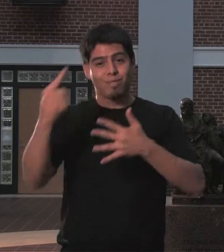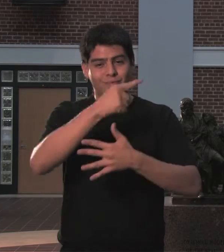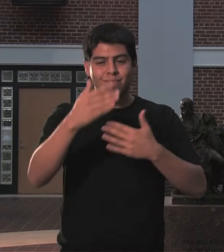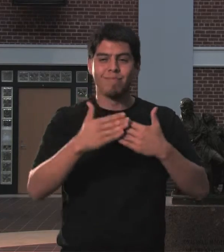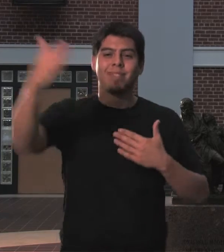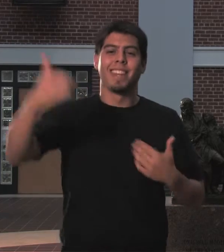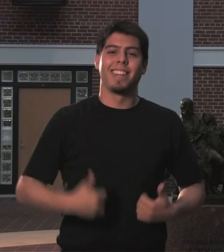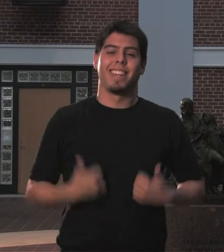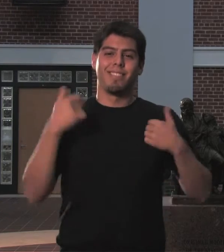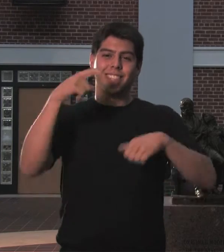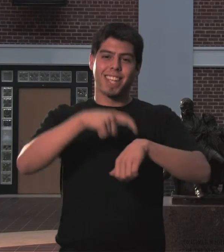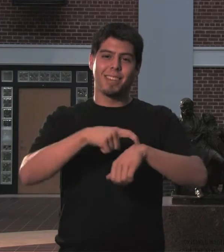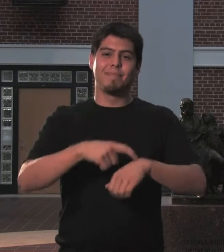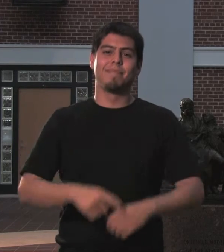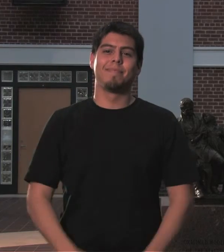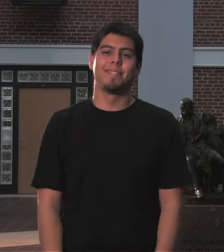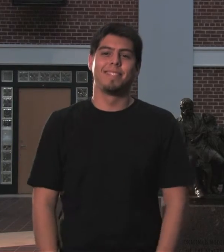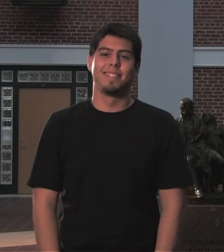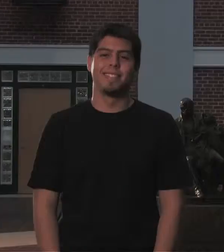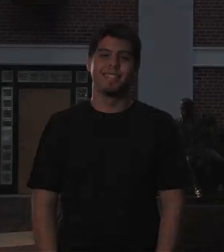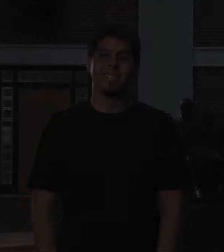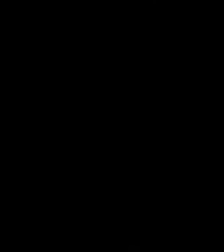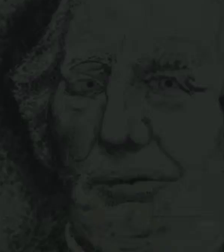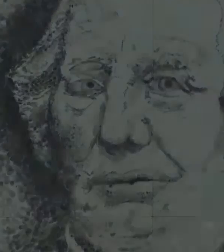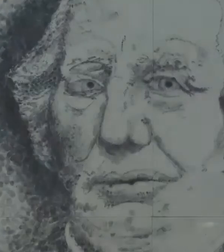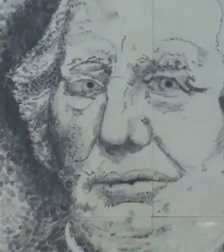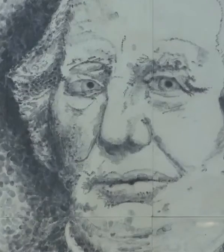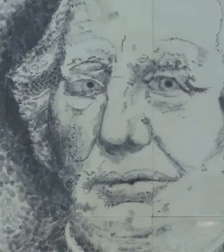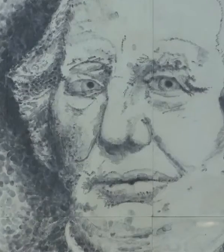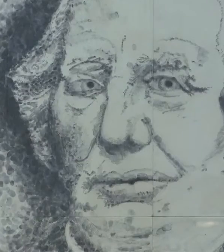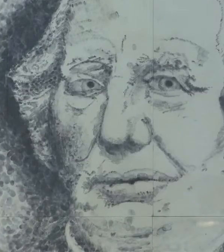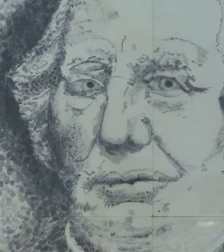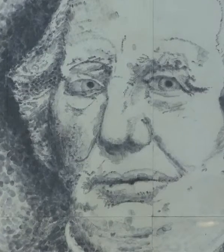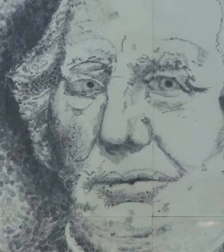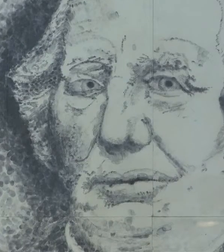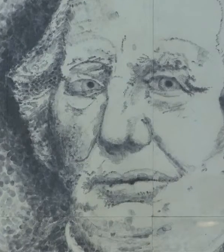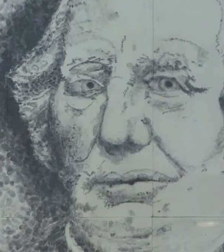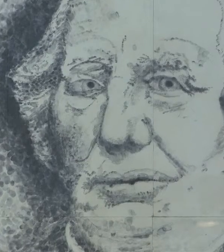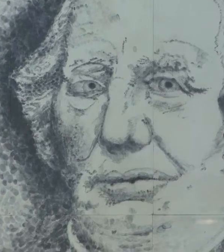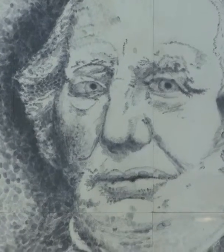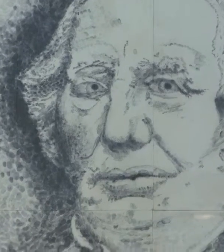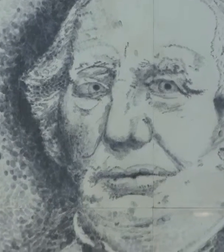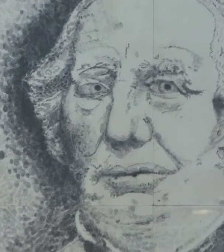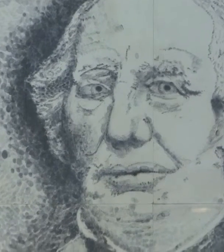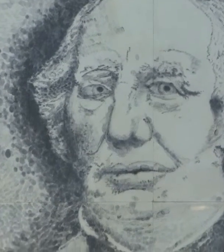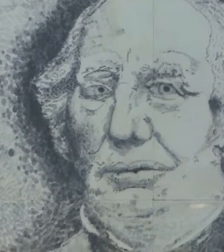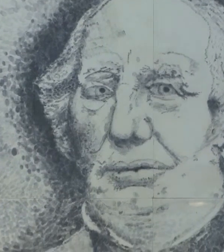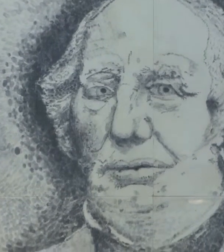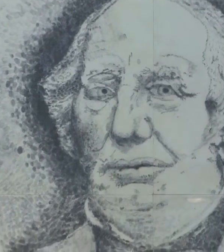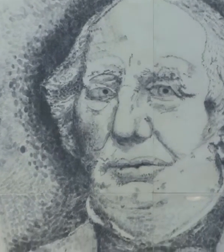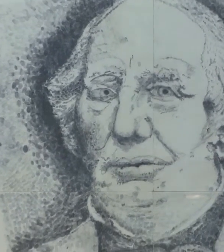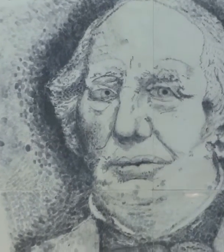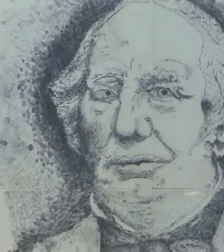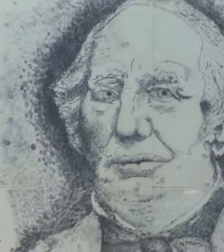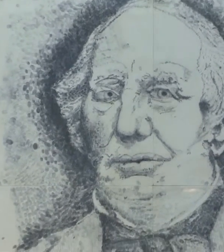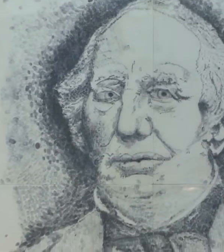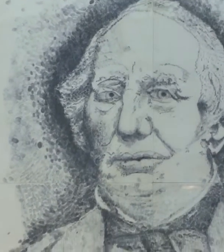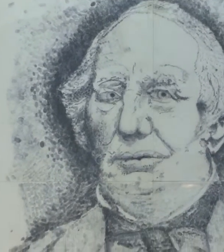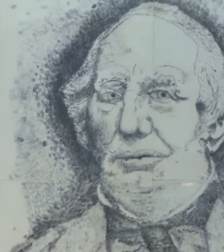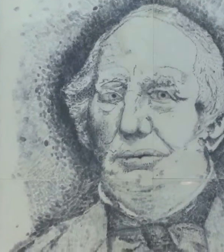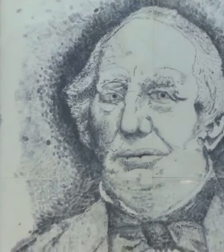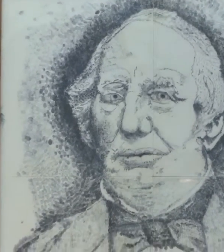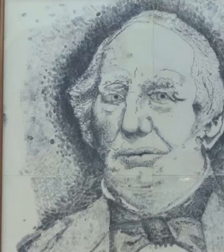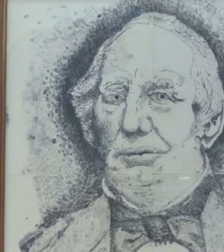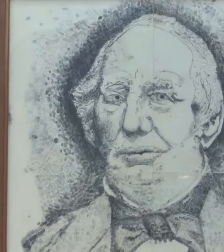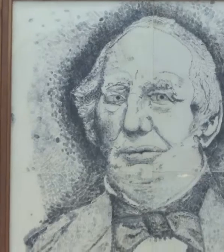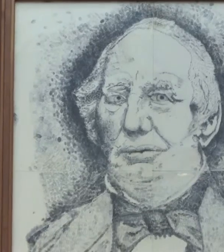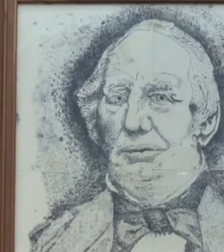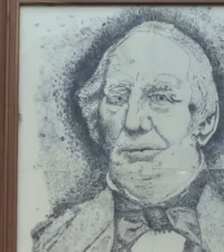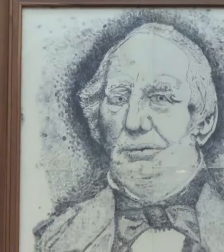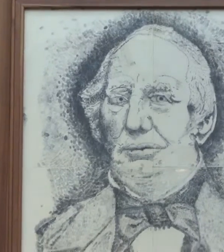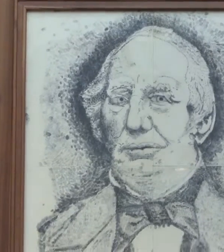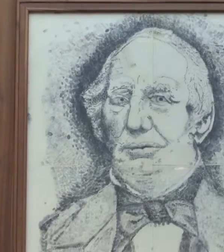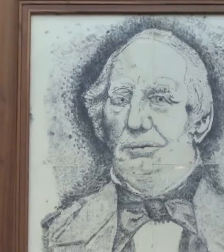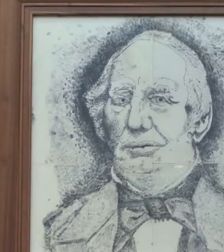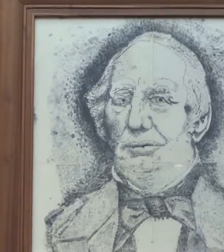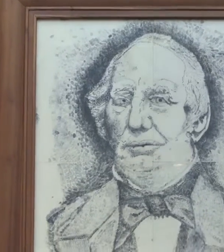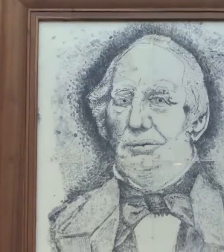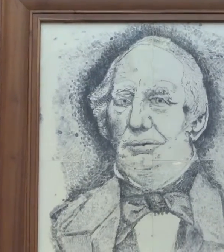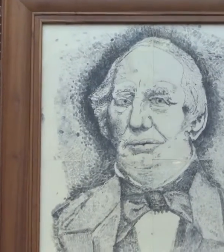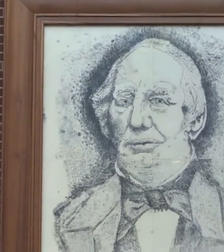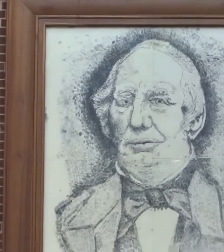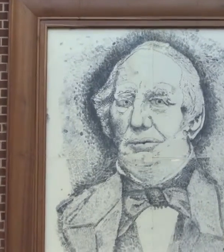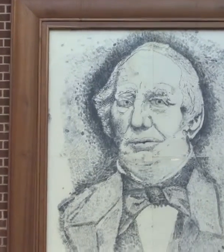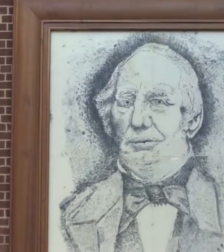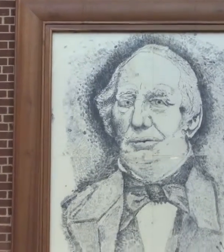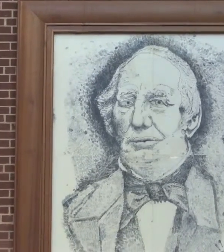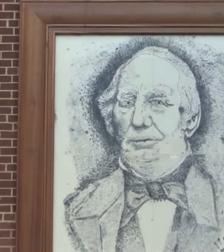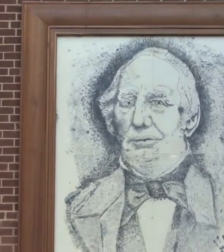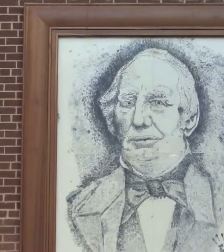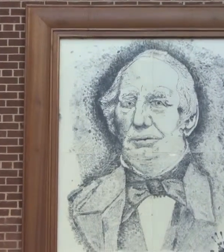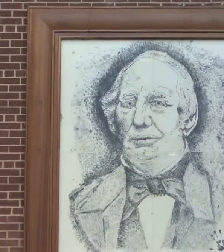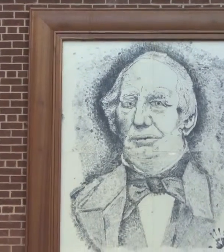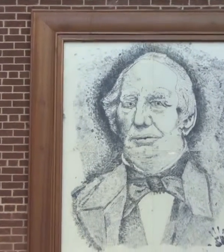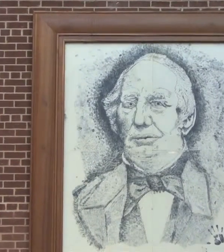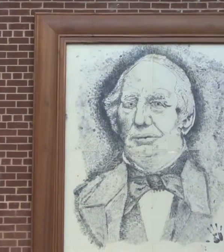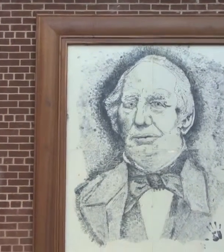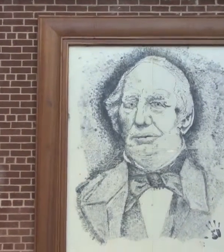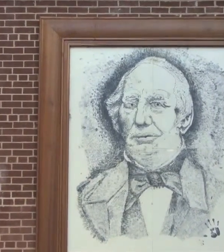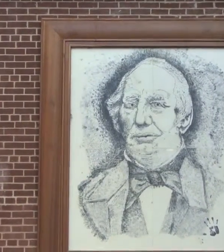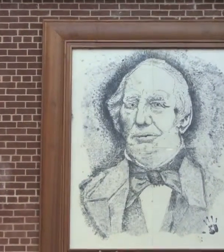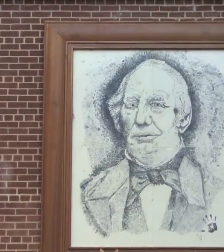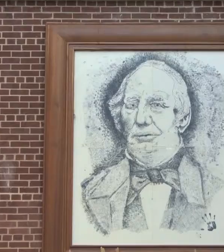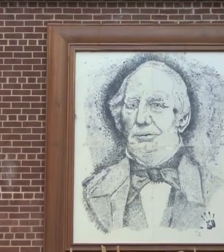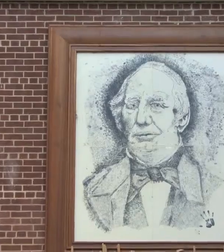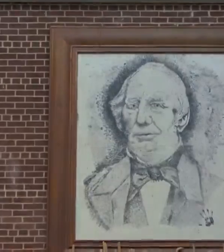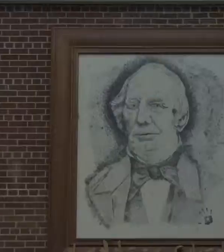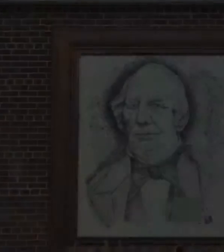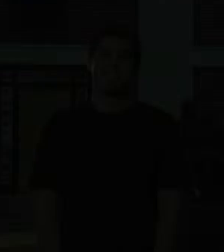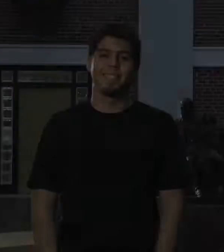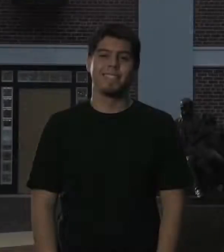a lifetime.